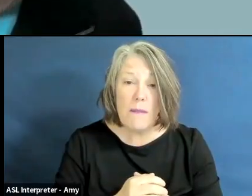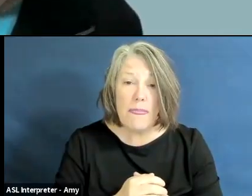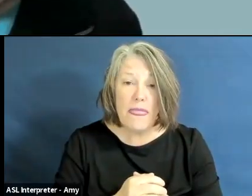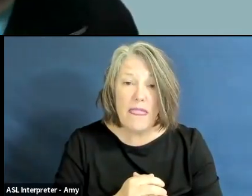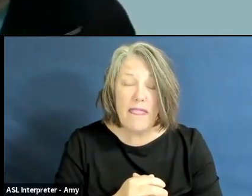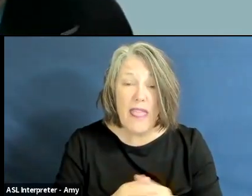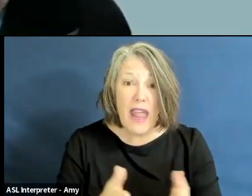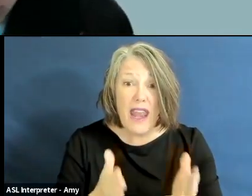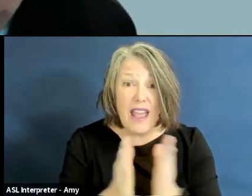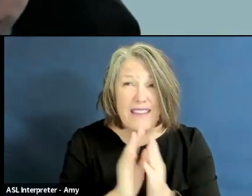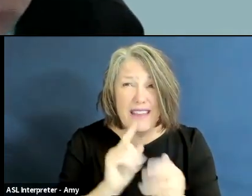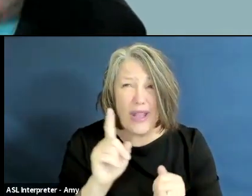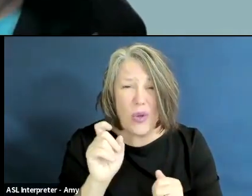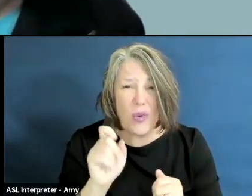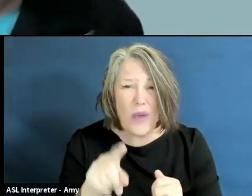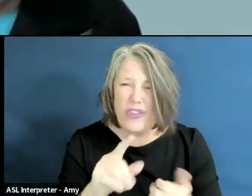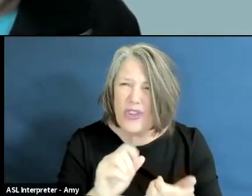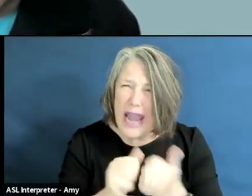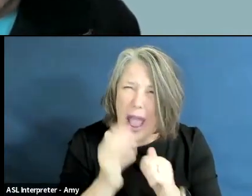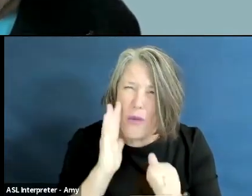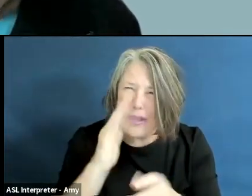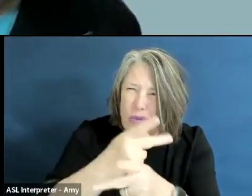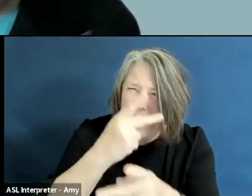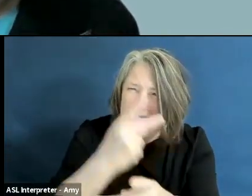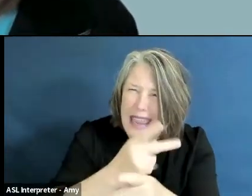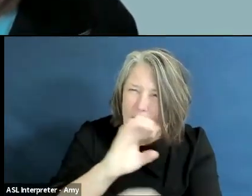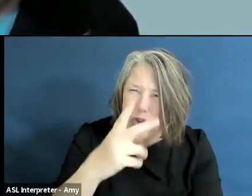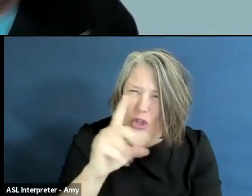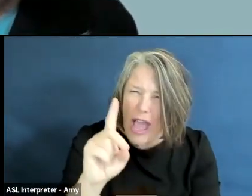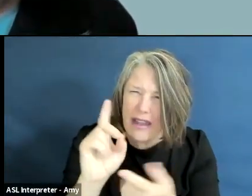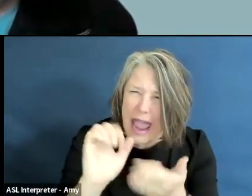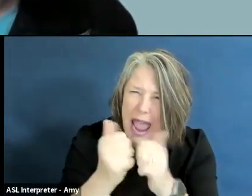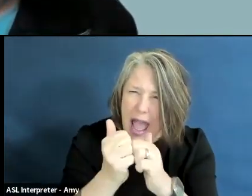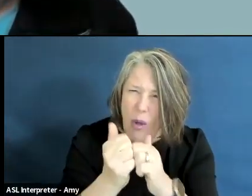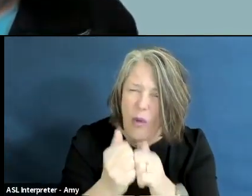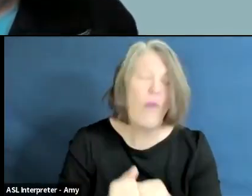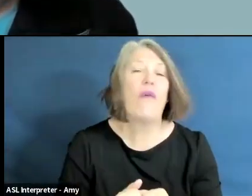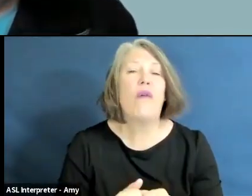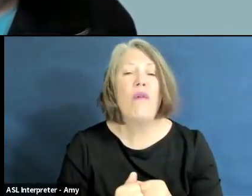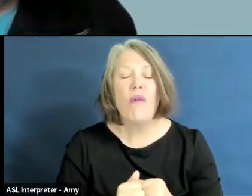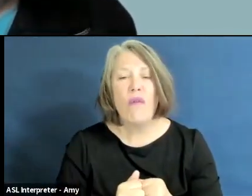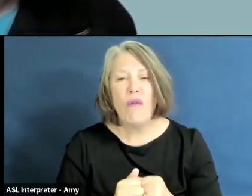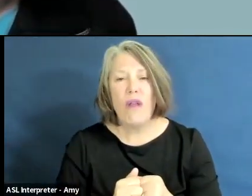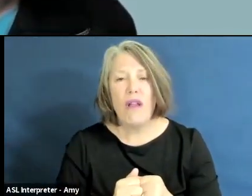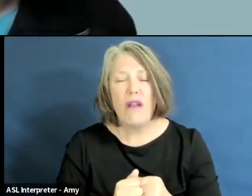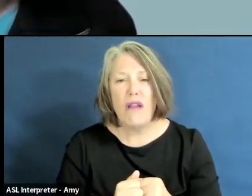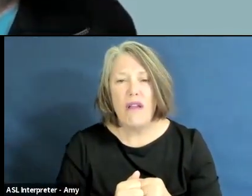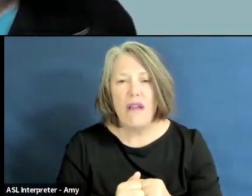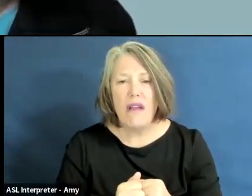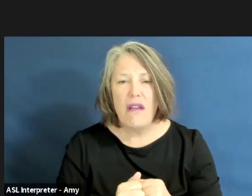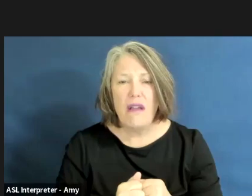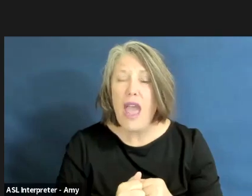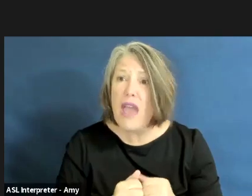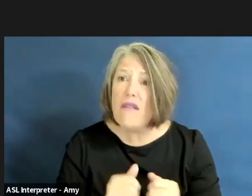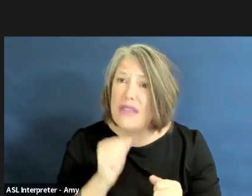how are you going to take care of a child? It wasn't a malicious question,